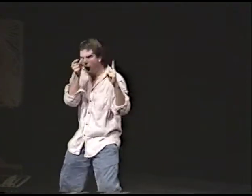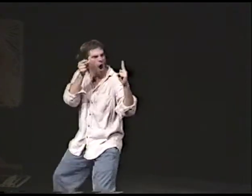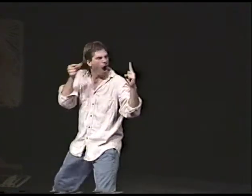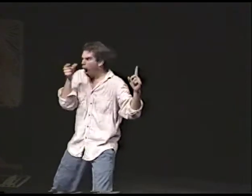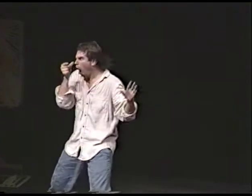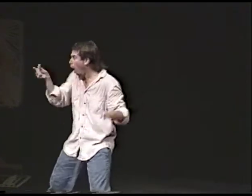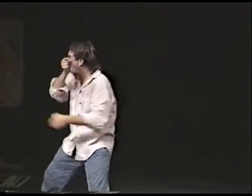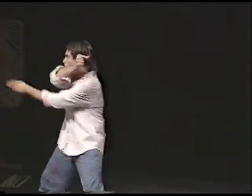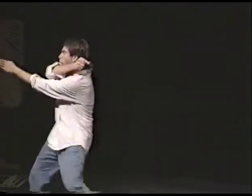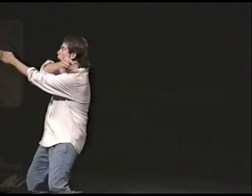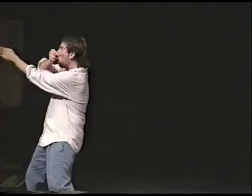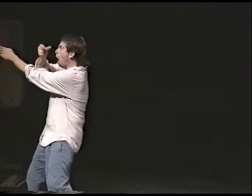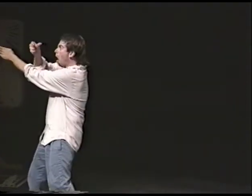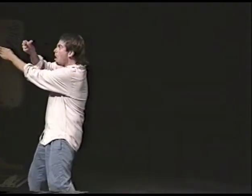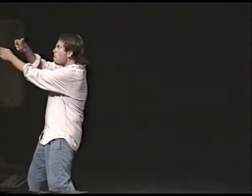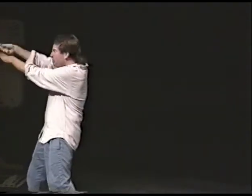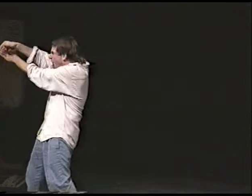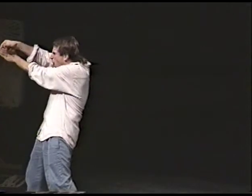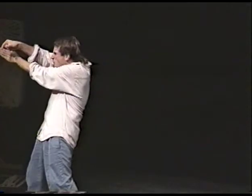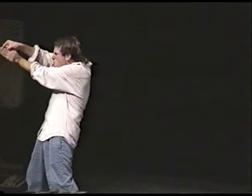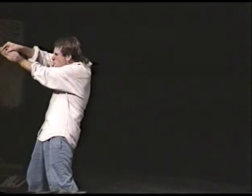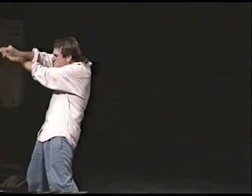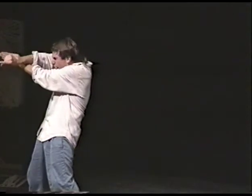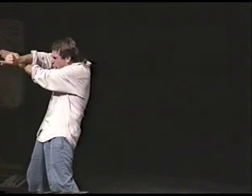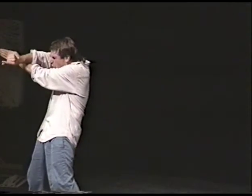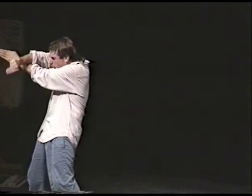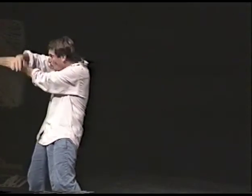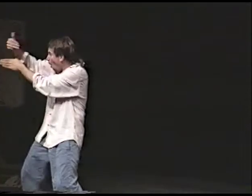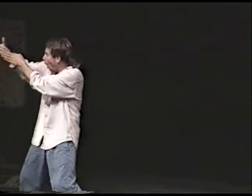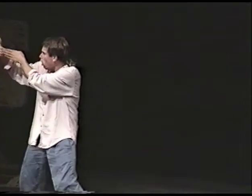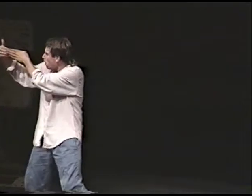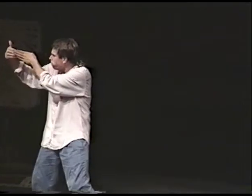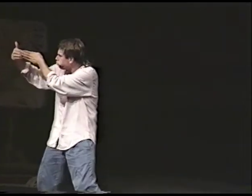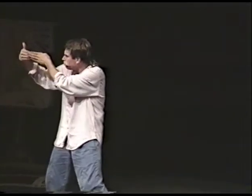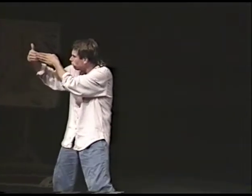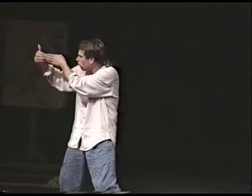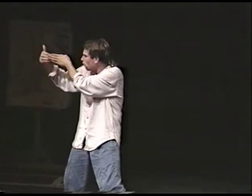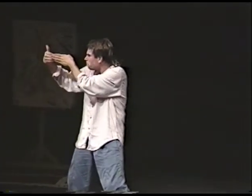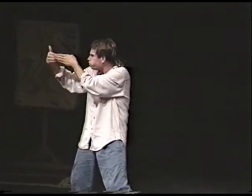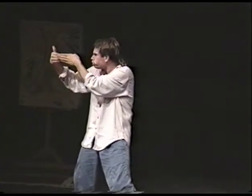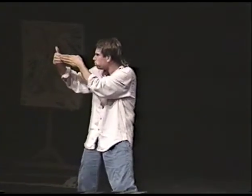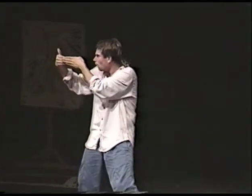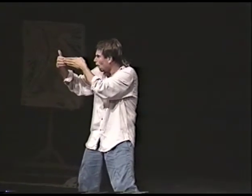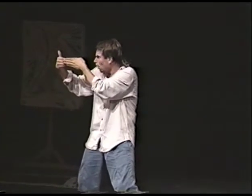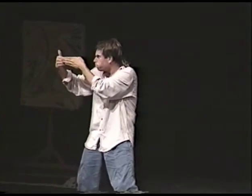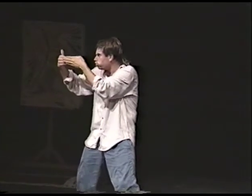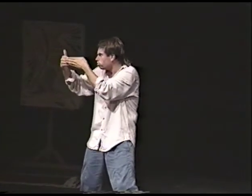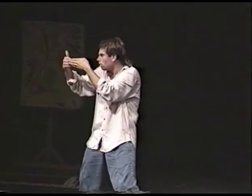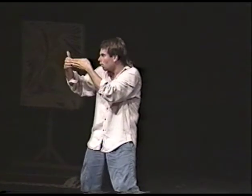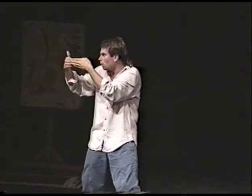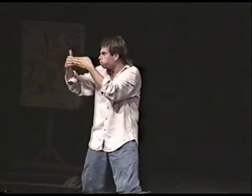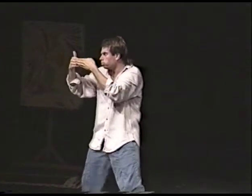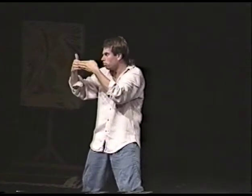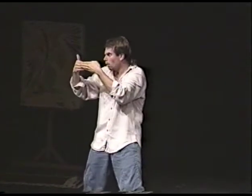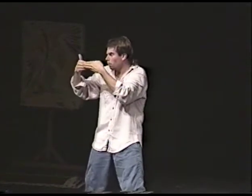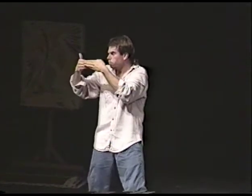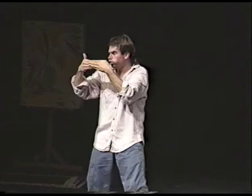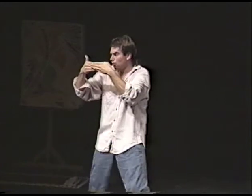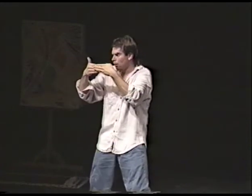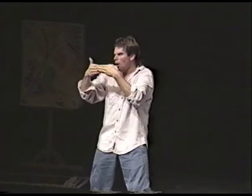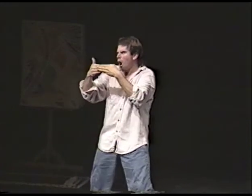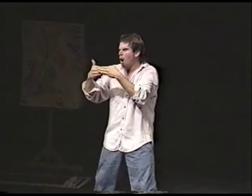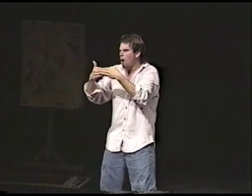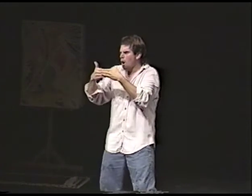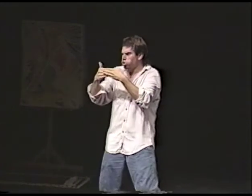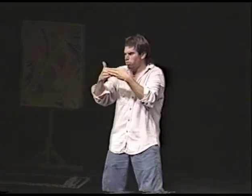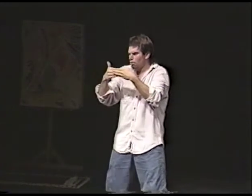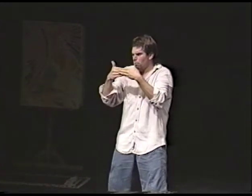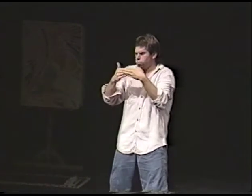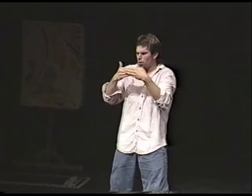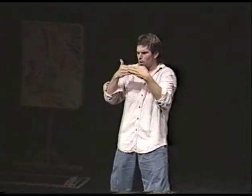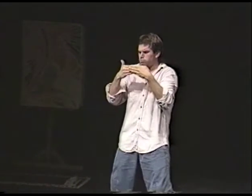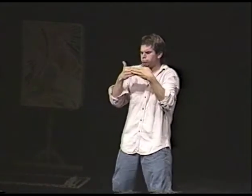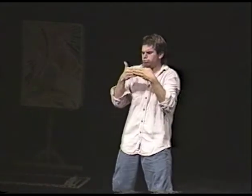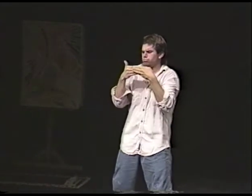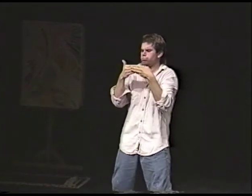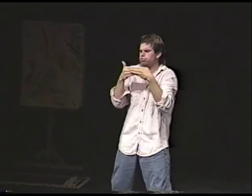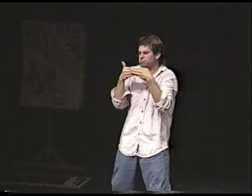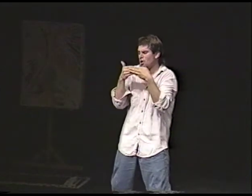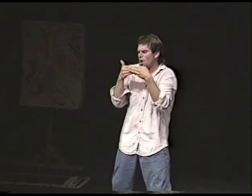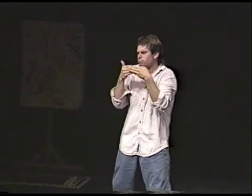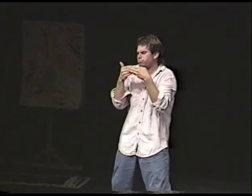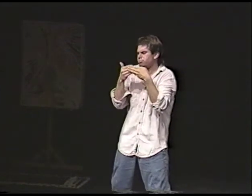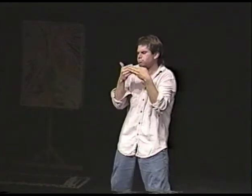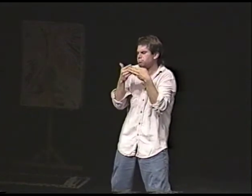Overshot and hit the wall, which starts to crack and crumble.